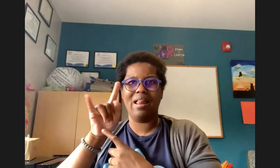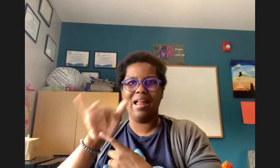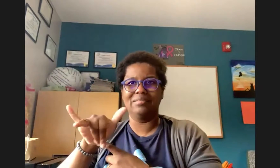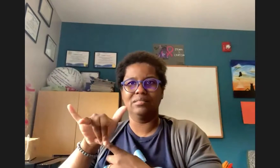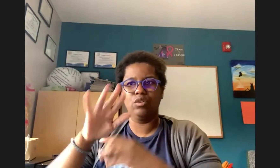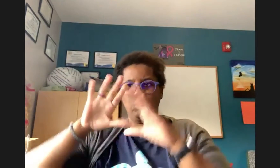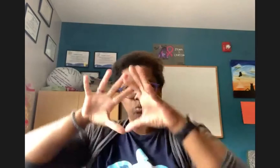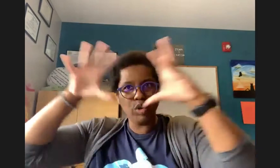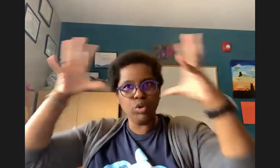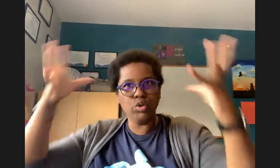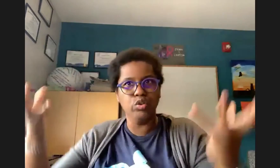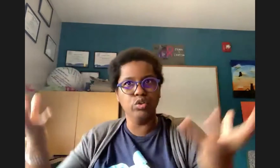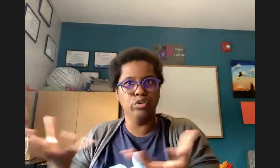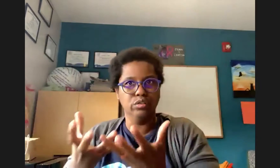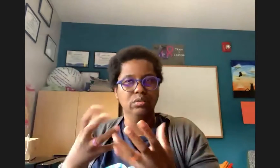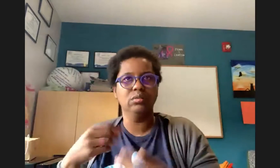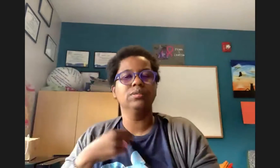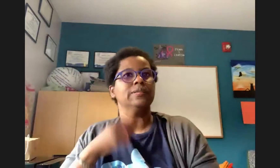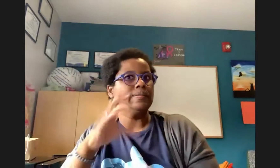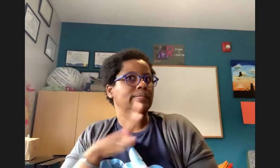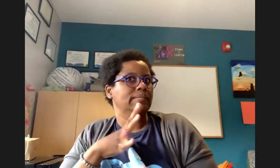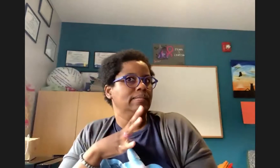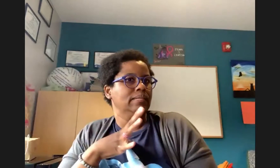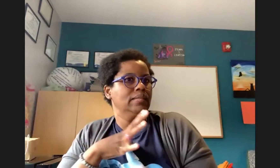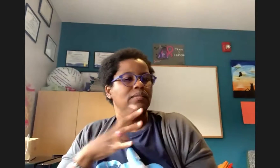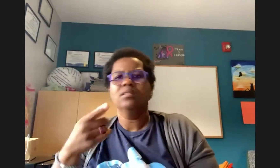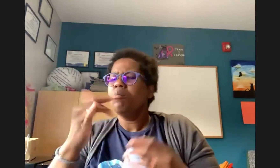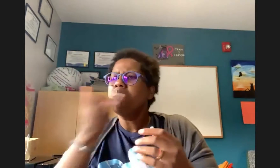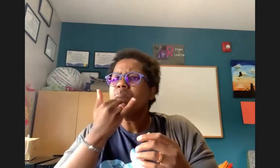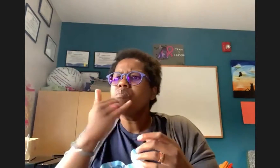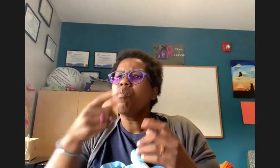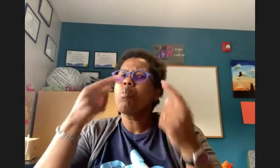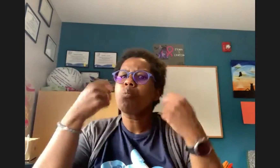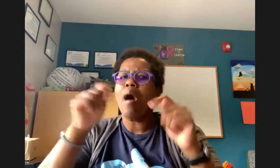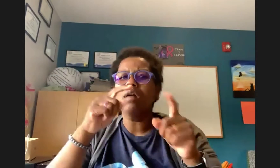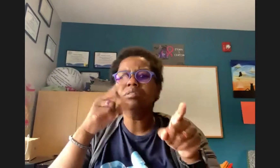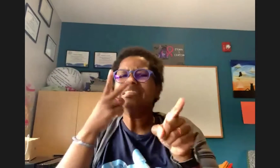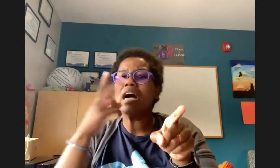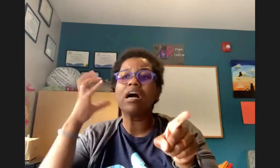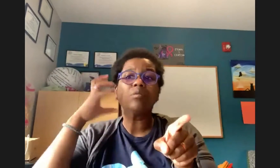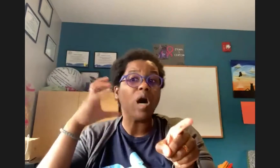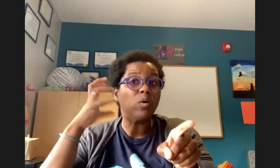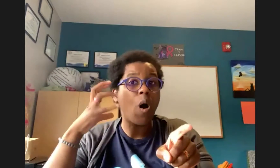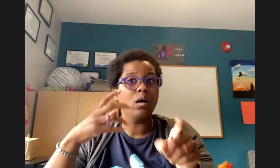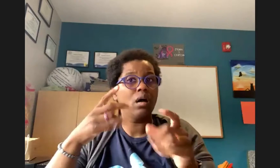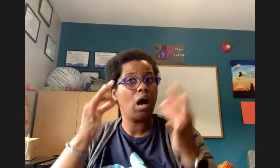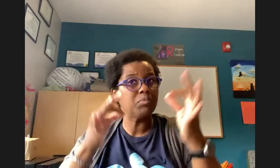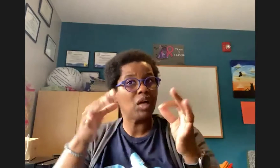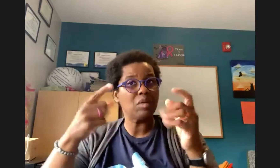and my understanding of reality, it was suggested that I look at the